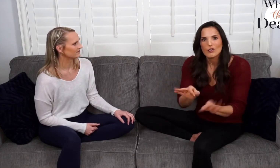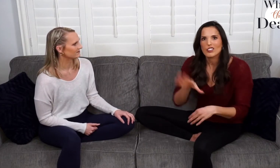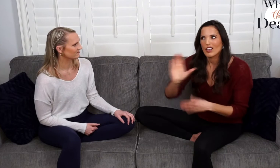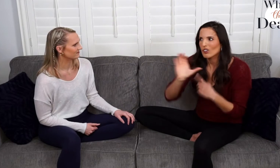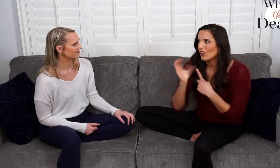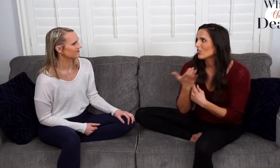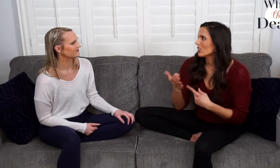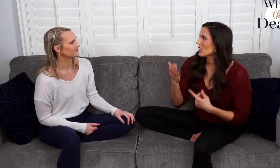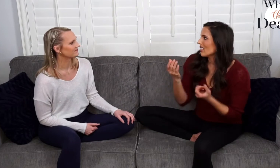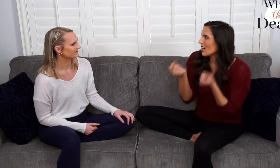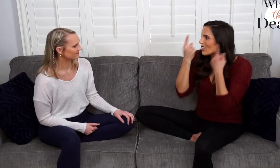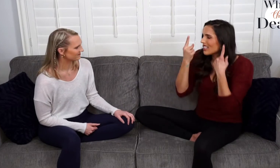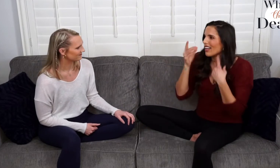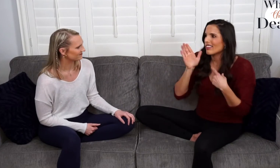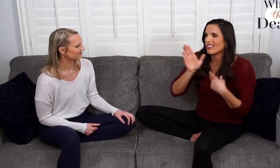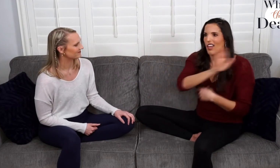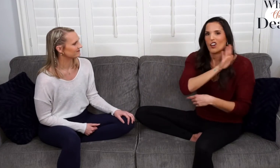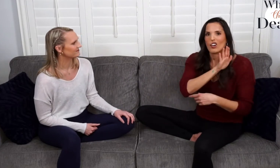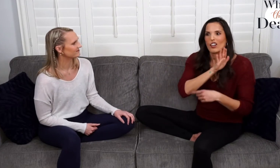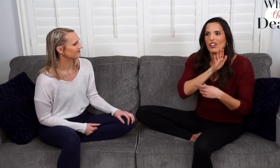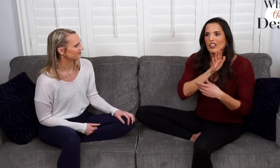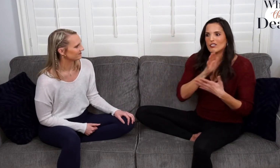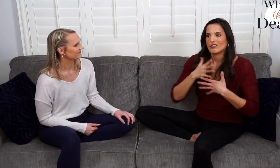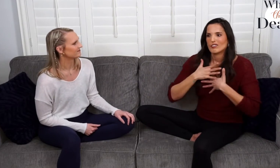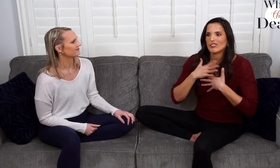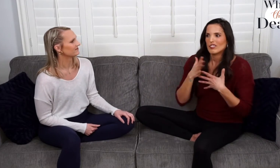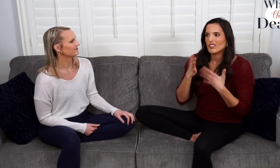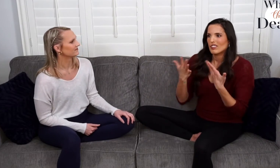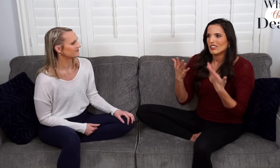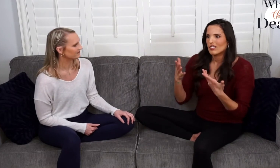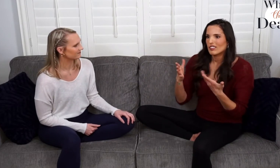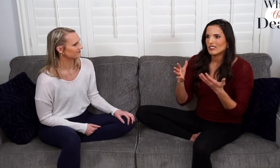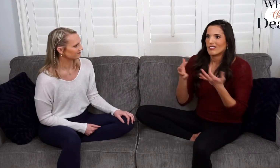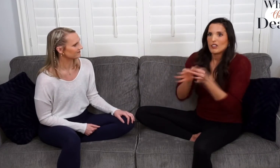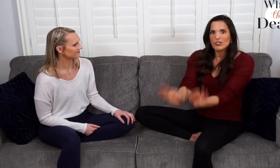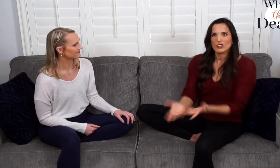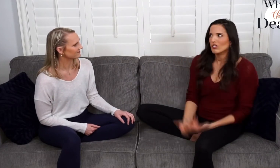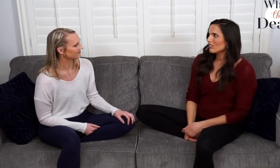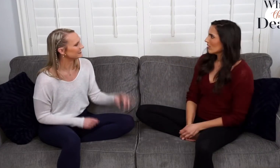their language and culture and understand their...Language!